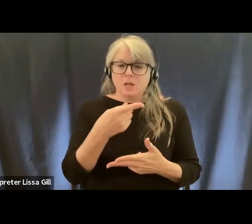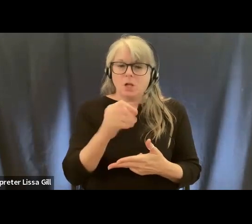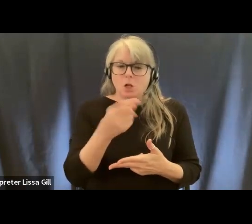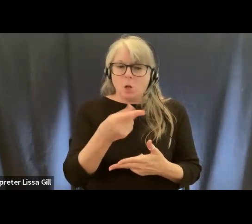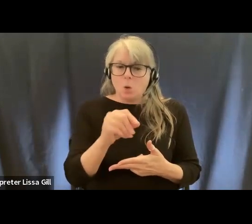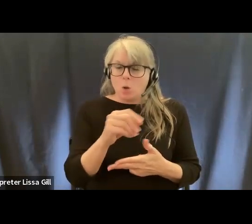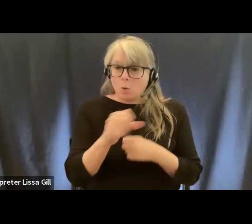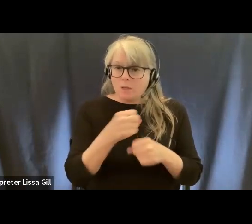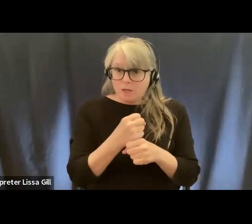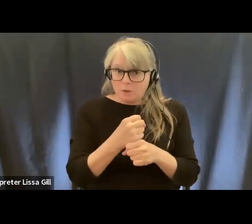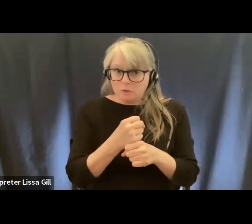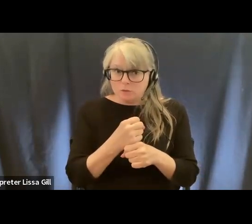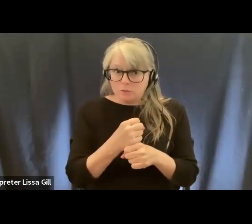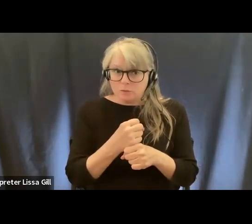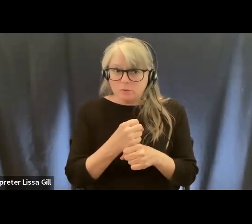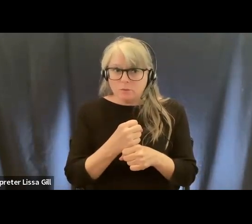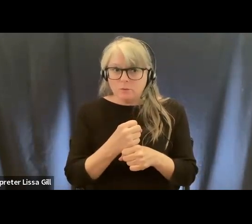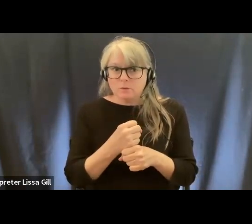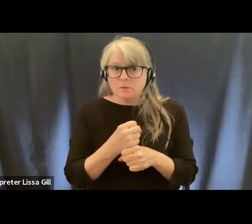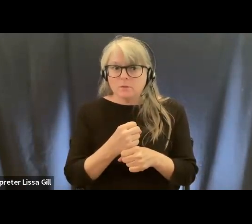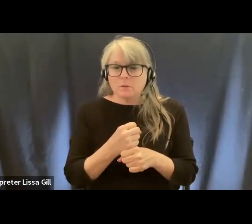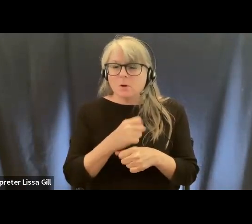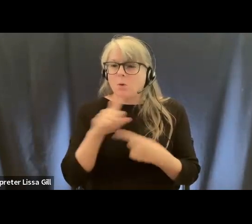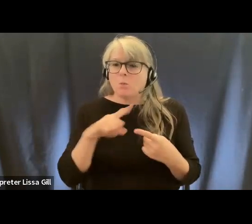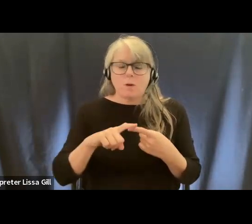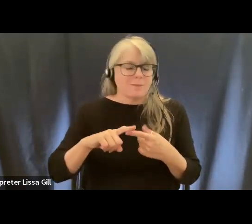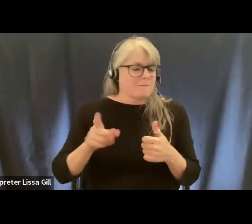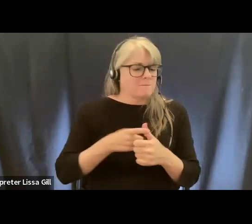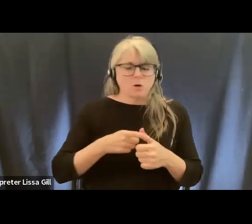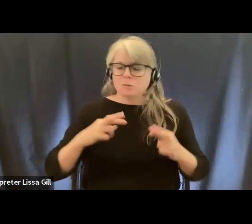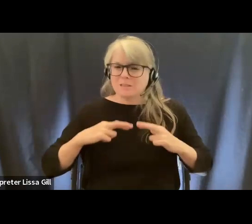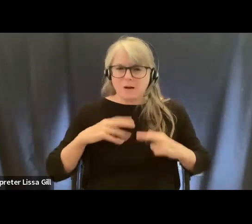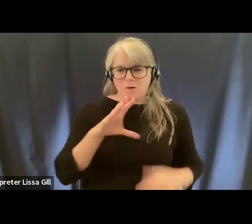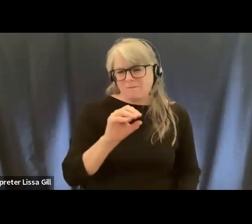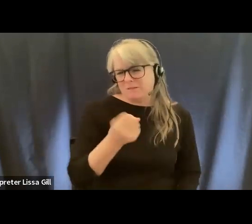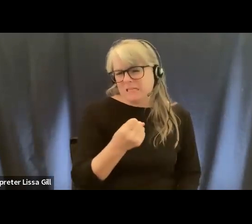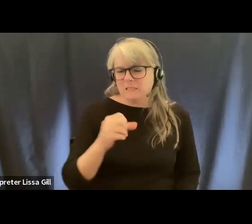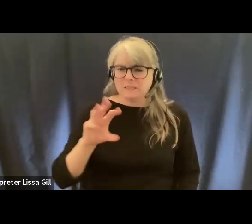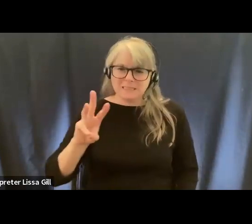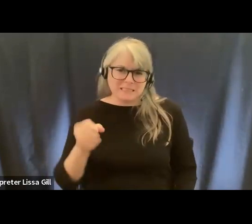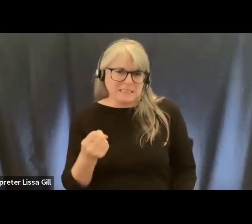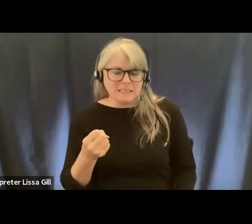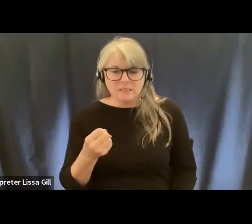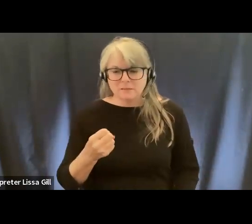And this is people when they first retire. 50, sixties, they're pretty healthy, you know, they're able to go ahead and do most things that they did.